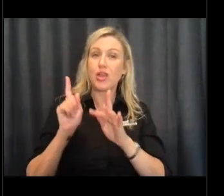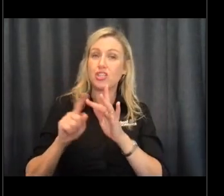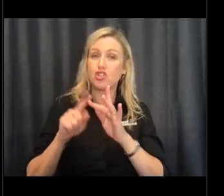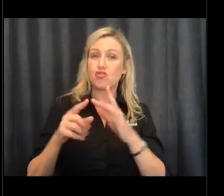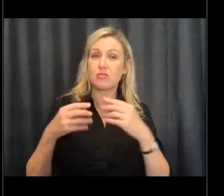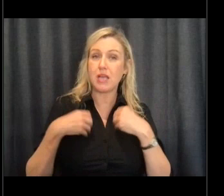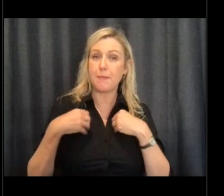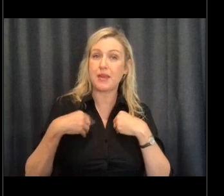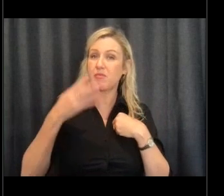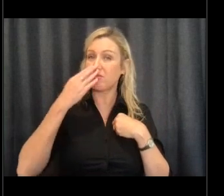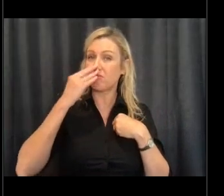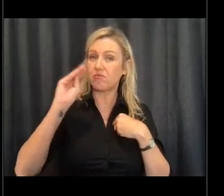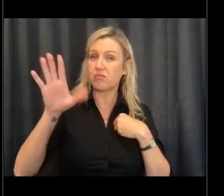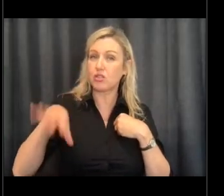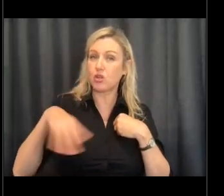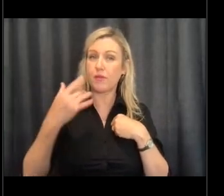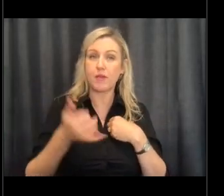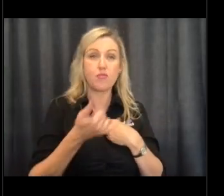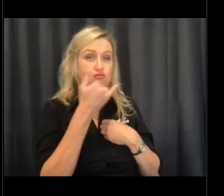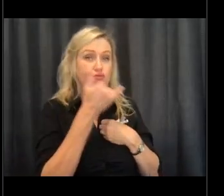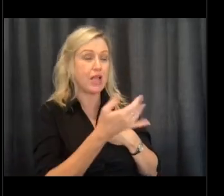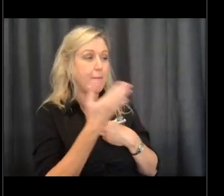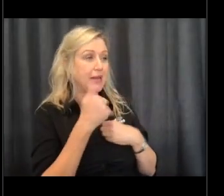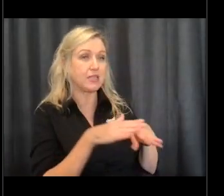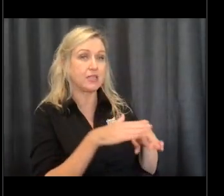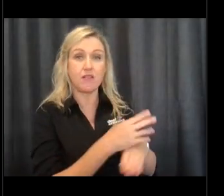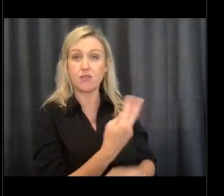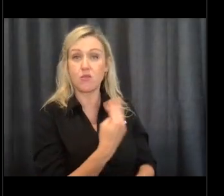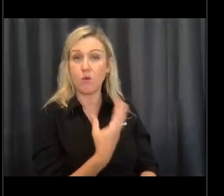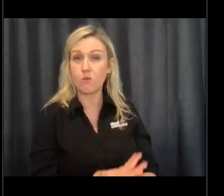you ring them up.